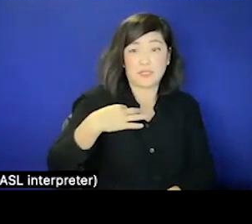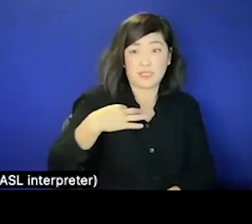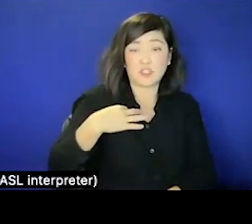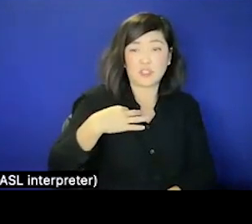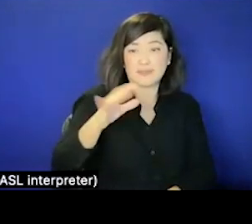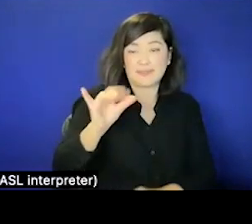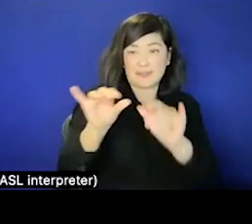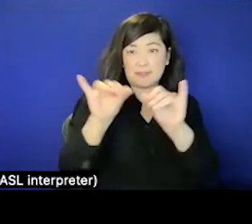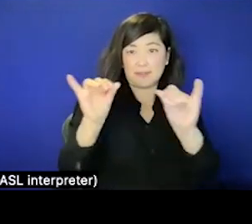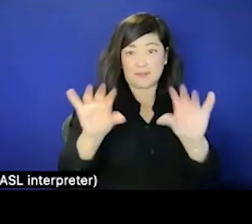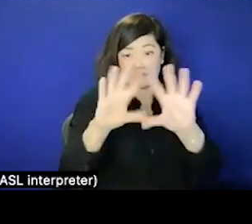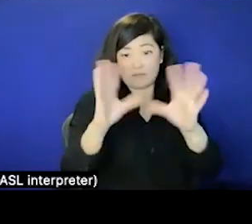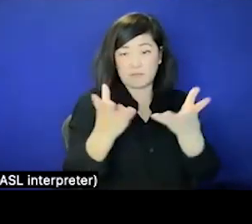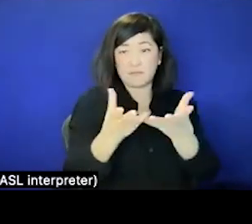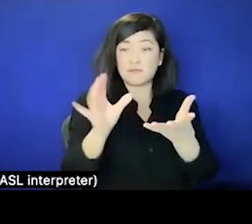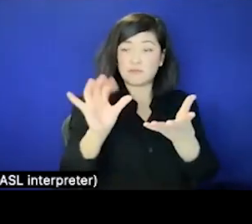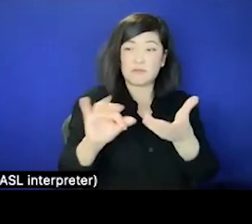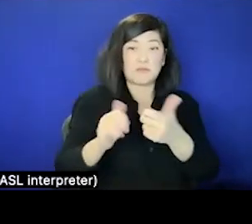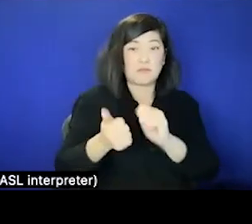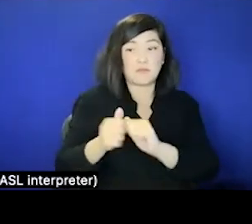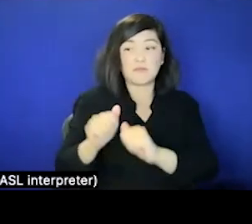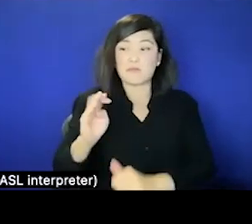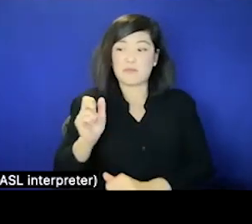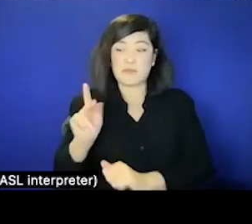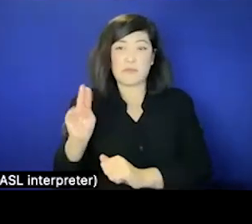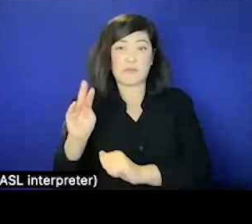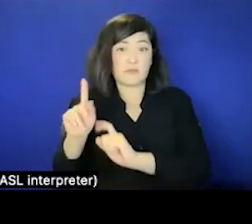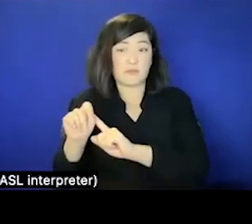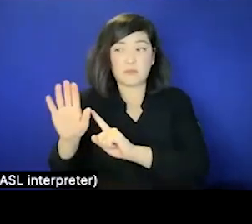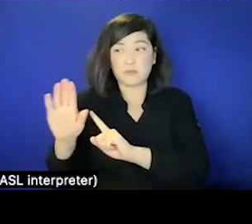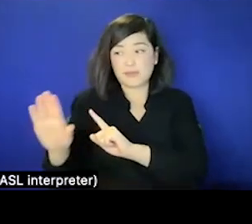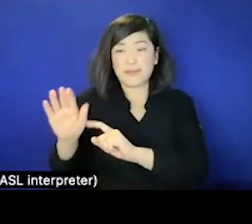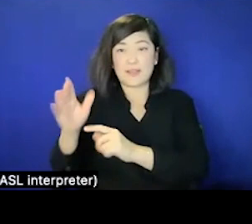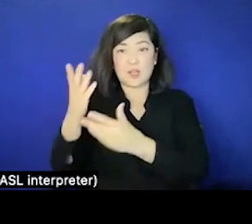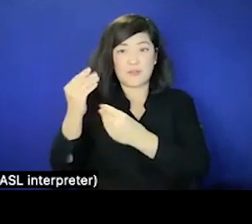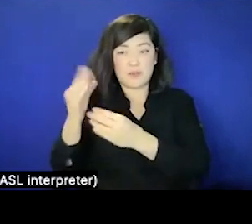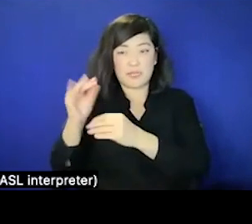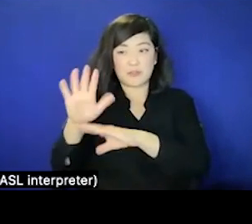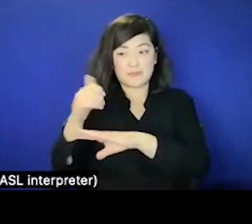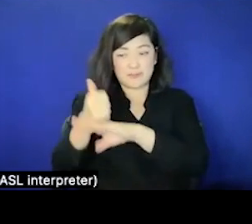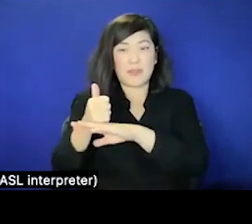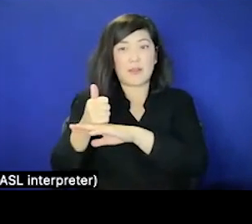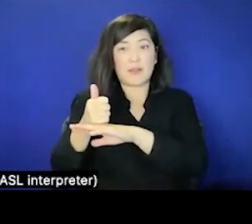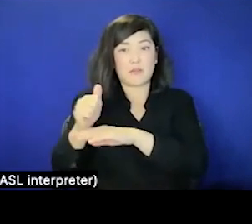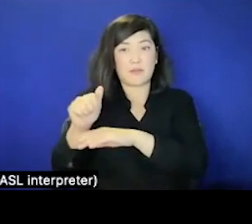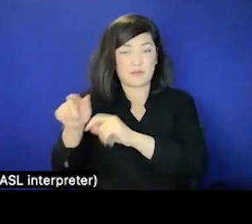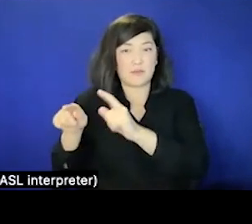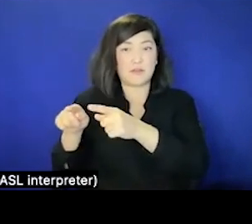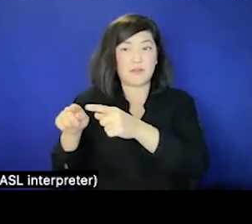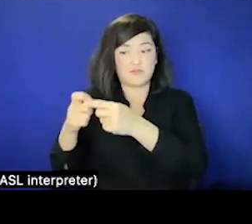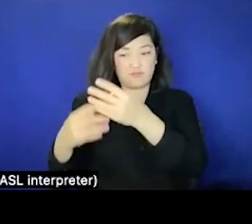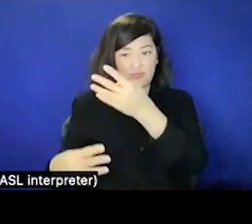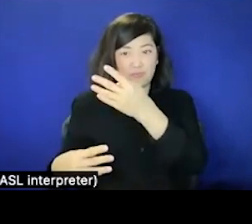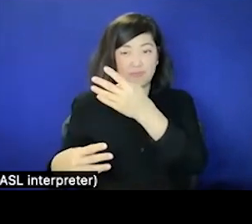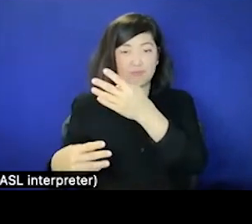that the BookNet repository is built. You're essentially given piece of the kingdom to be